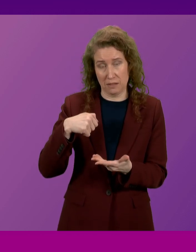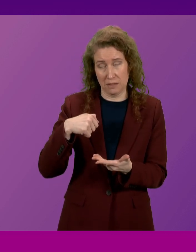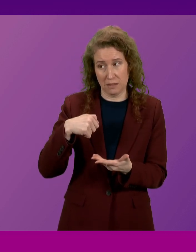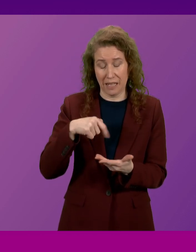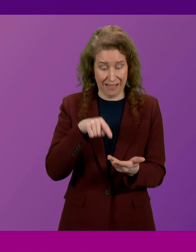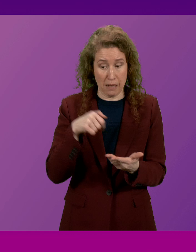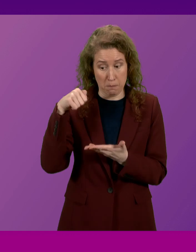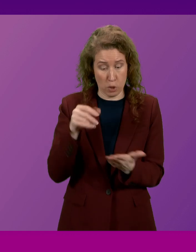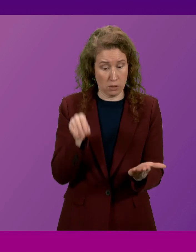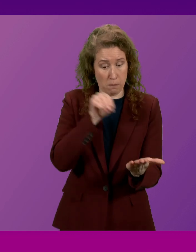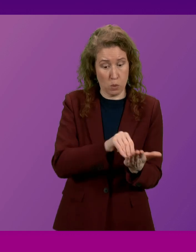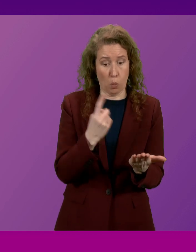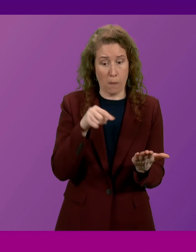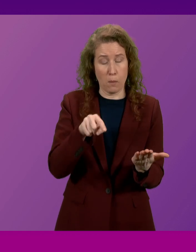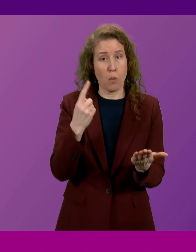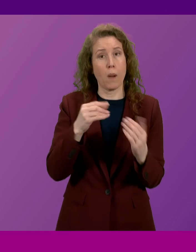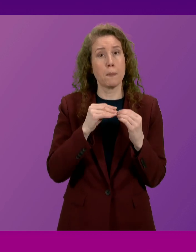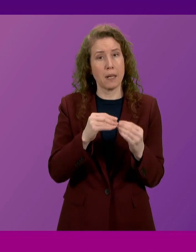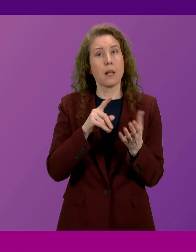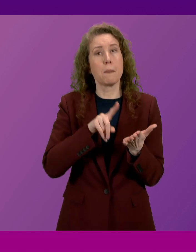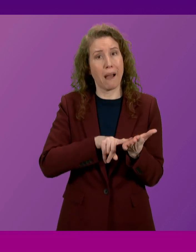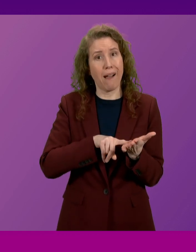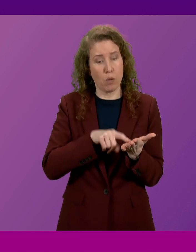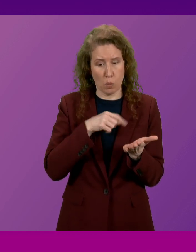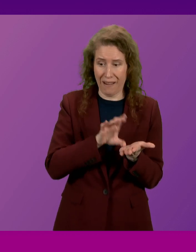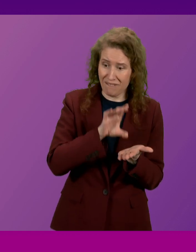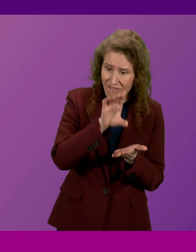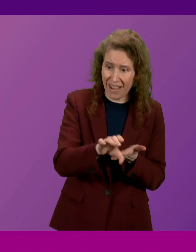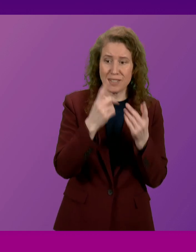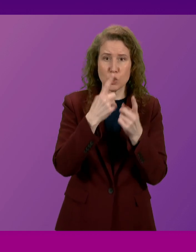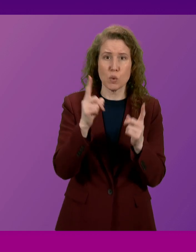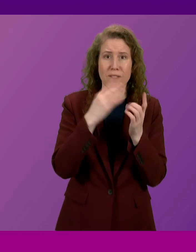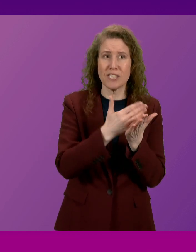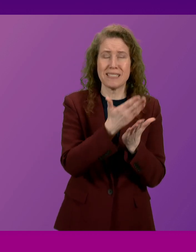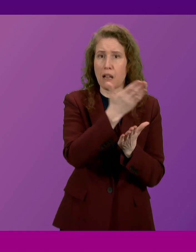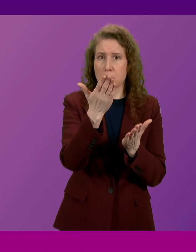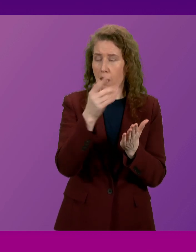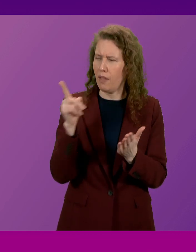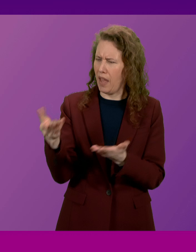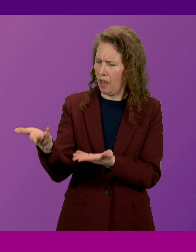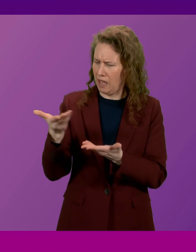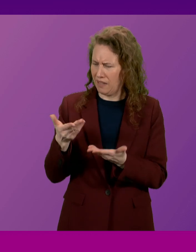£1.1 billion that we are investing in the university sector and called